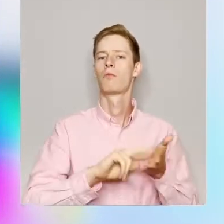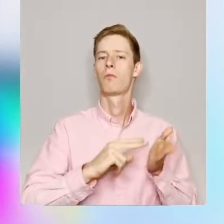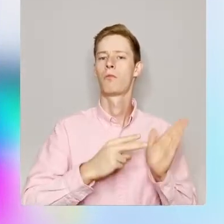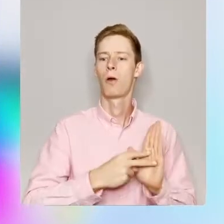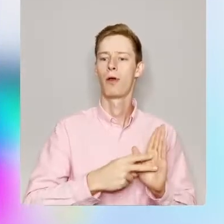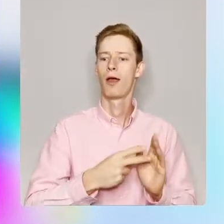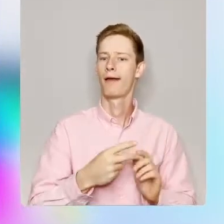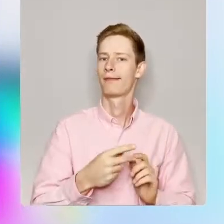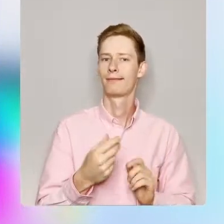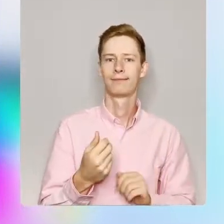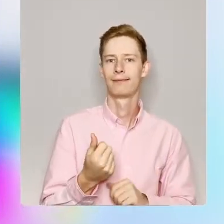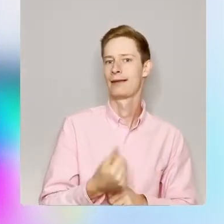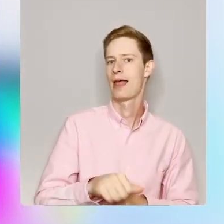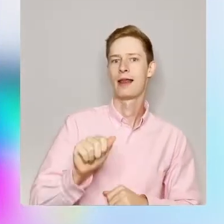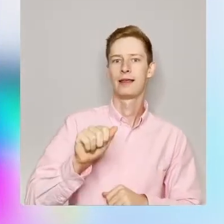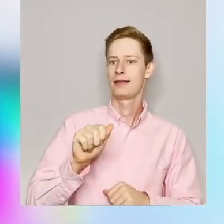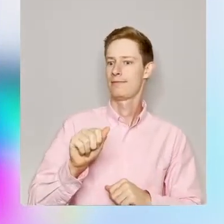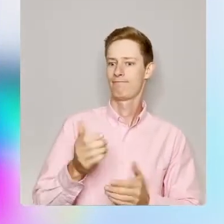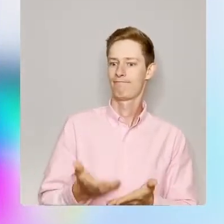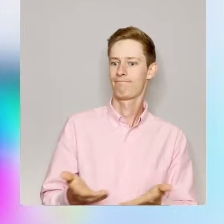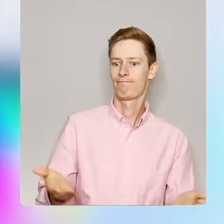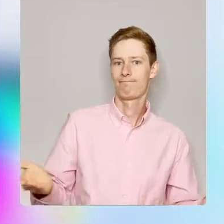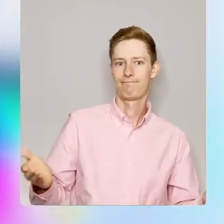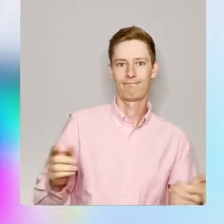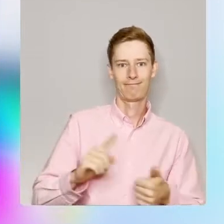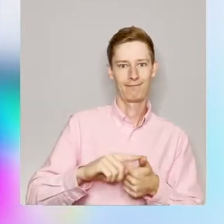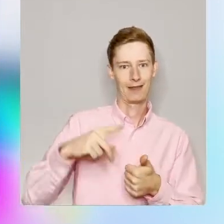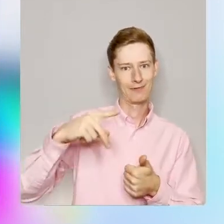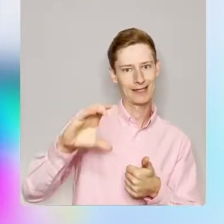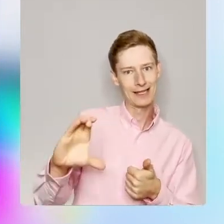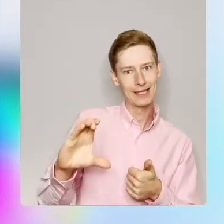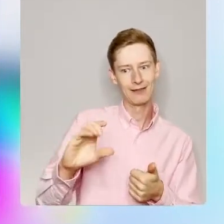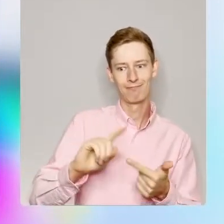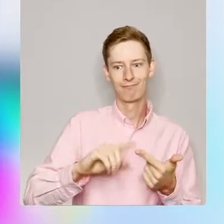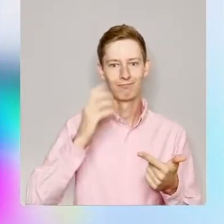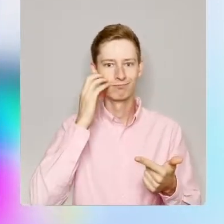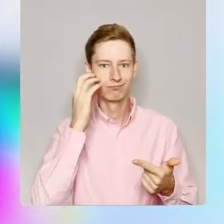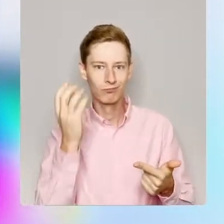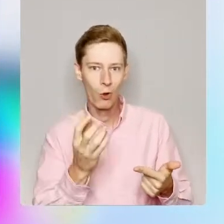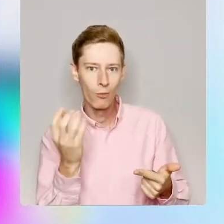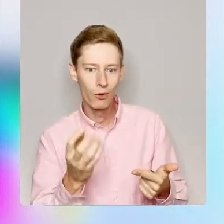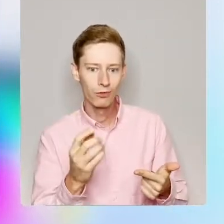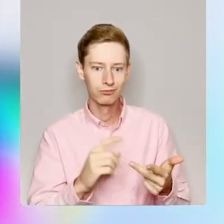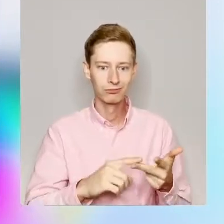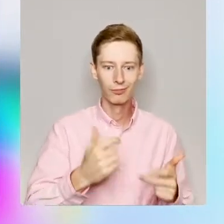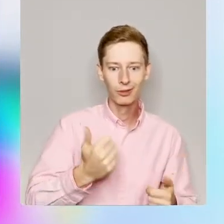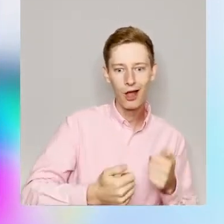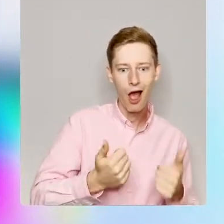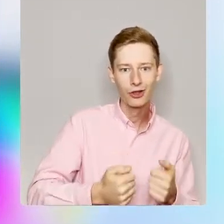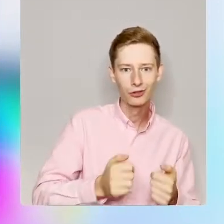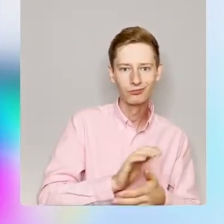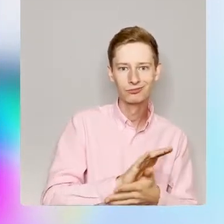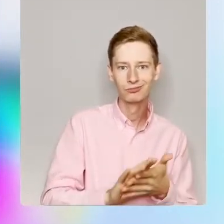allowing for games that run across a variety of devices, including PC, mobile, or consoles,